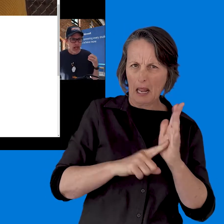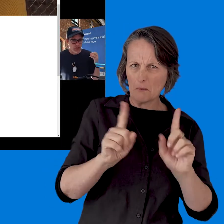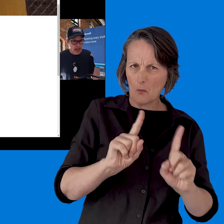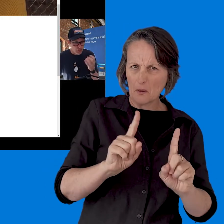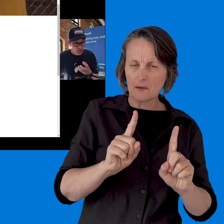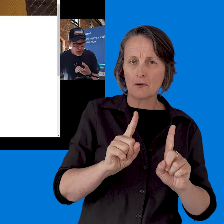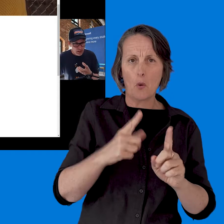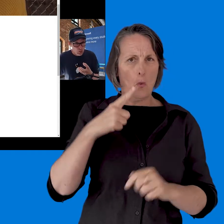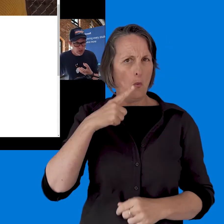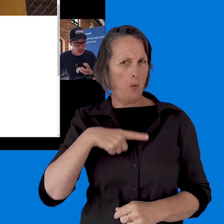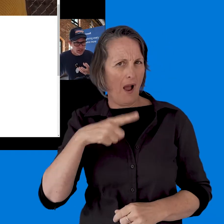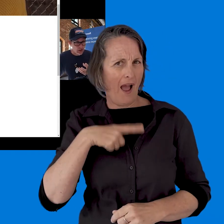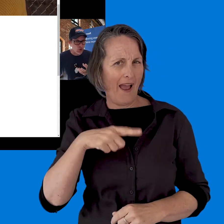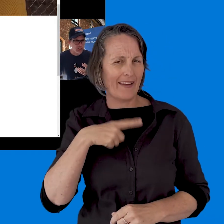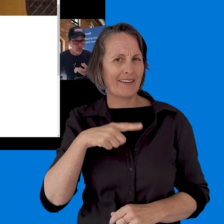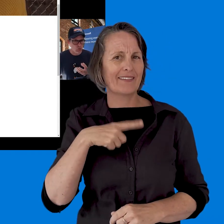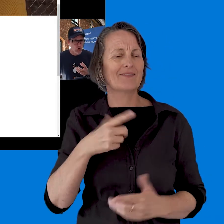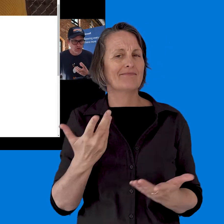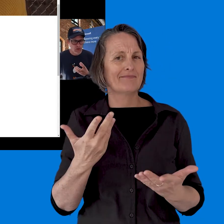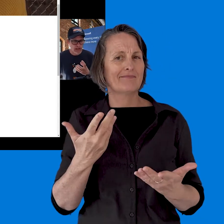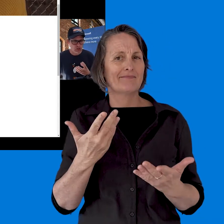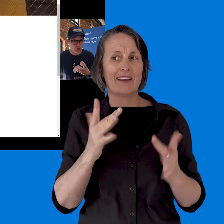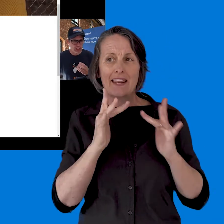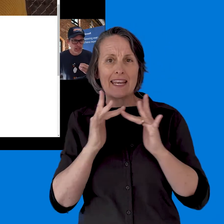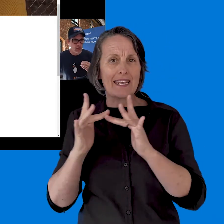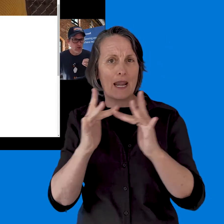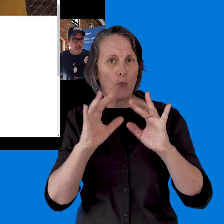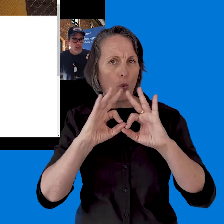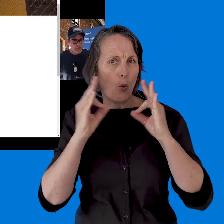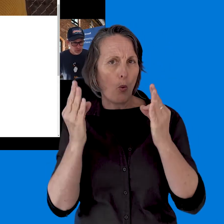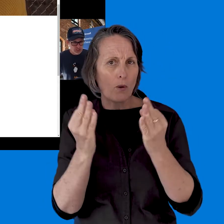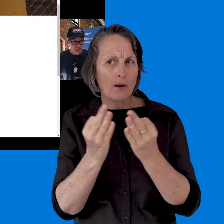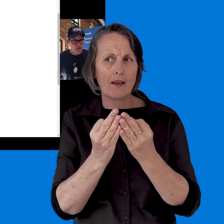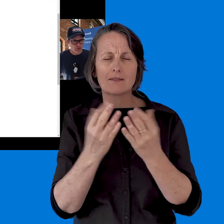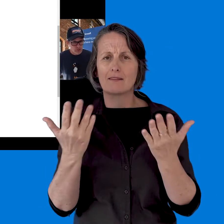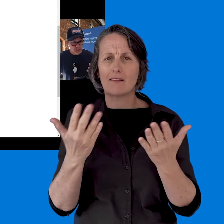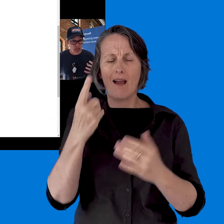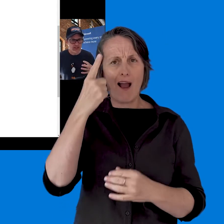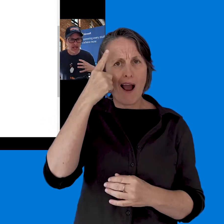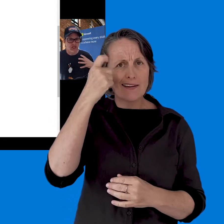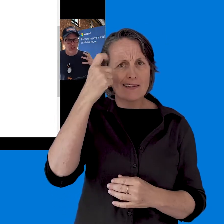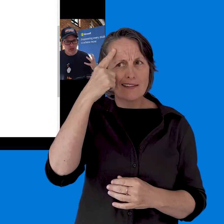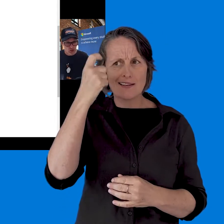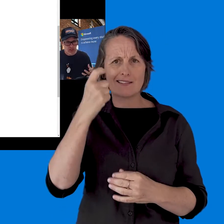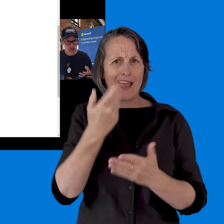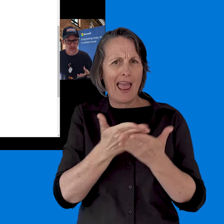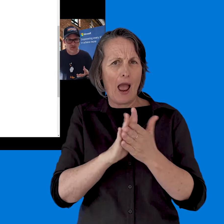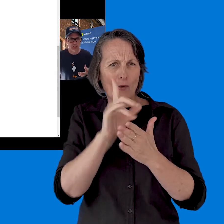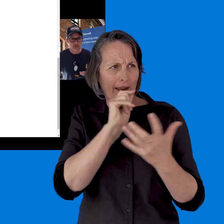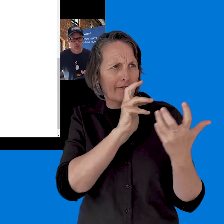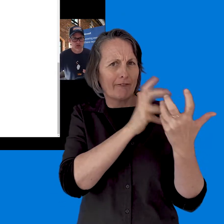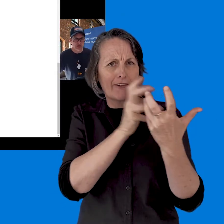how the brain works around UDL, principles, personalization, those kinds of things as well.